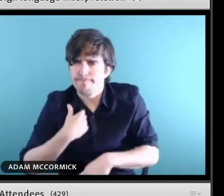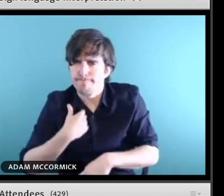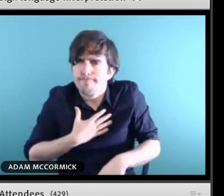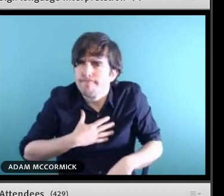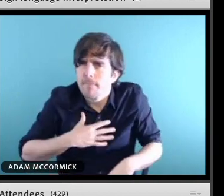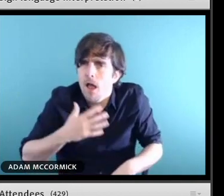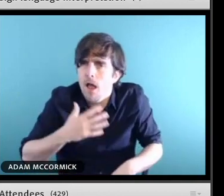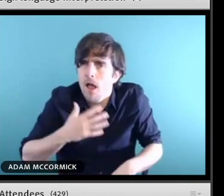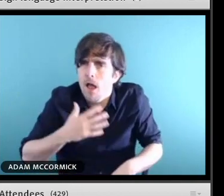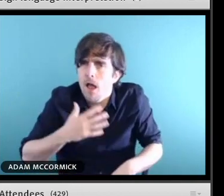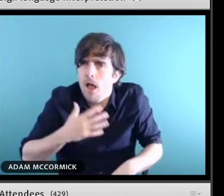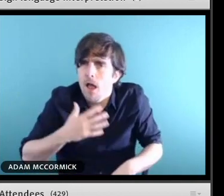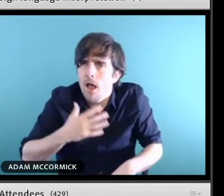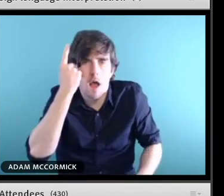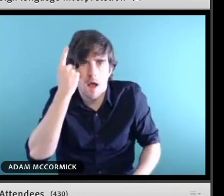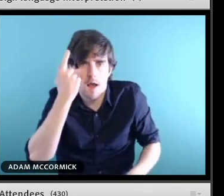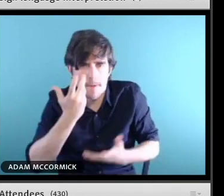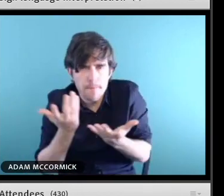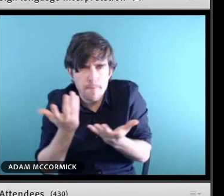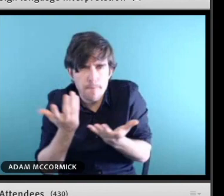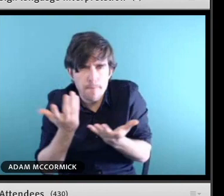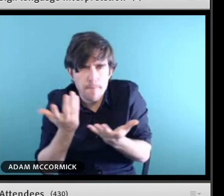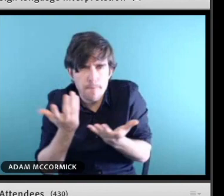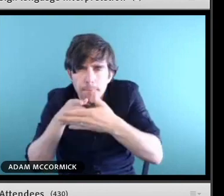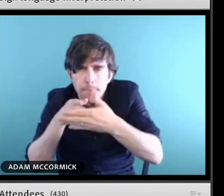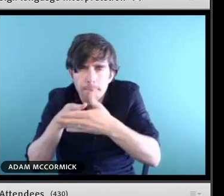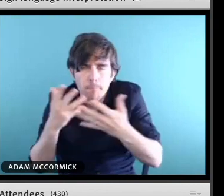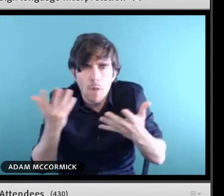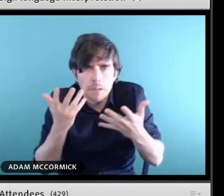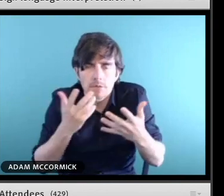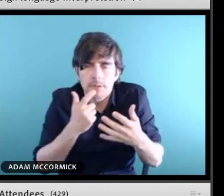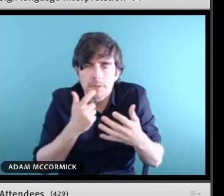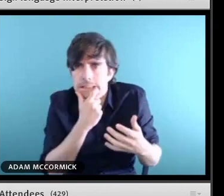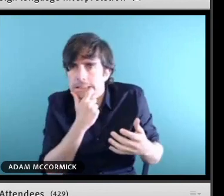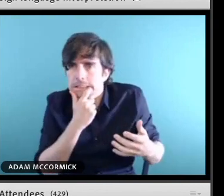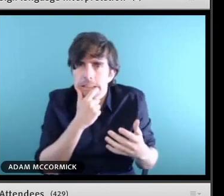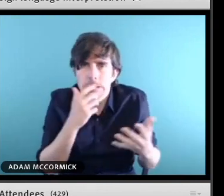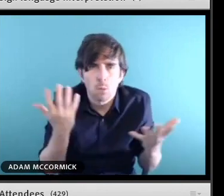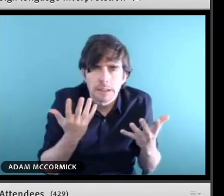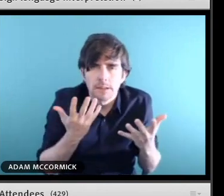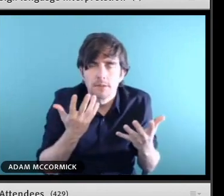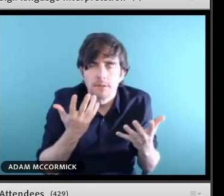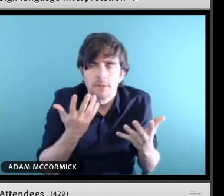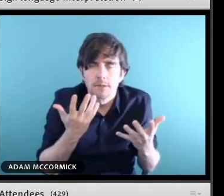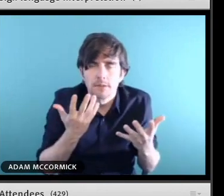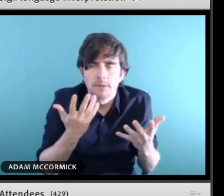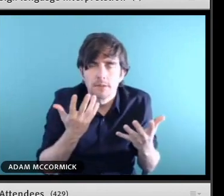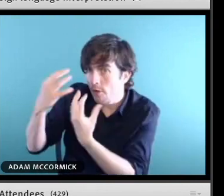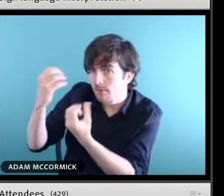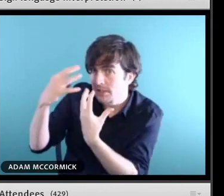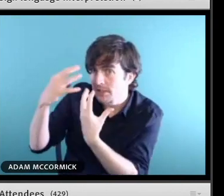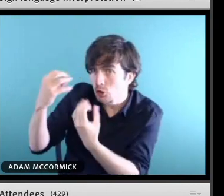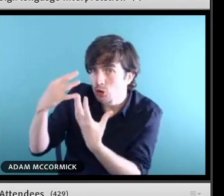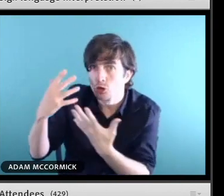and, um, preventative measures and all of that. So we started by running focus group